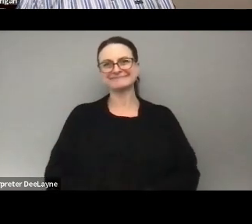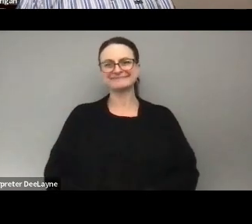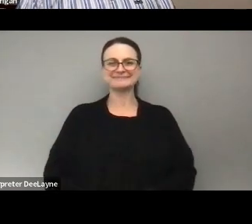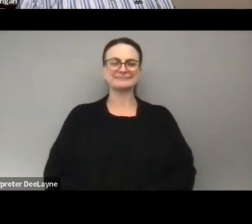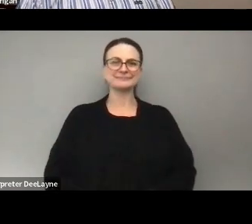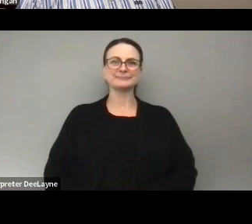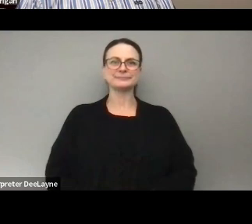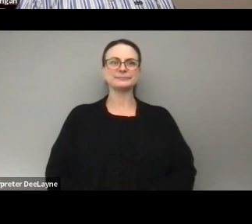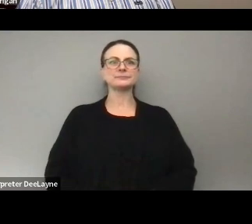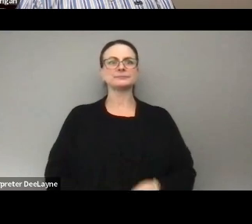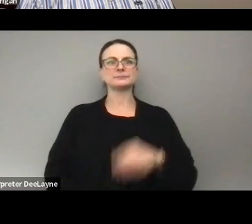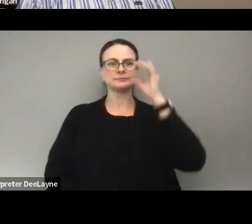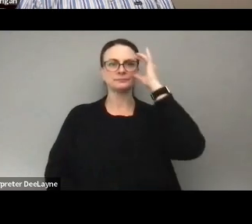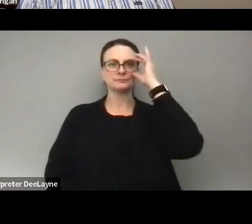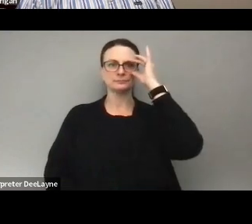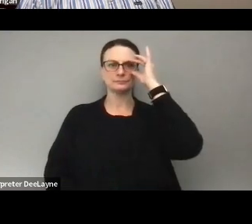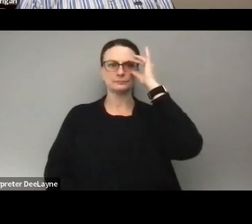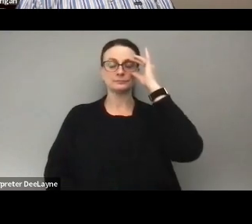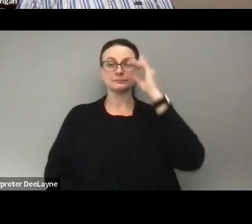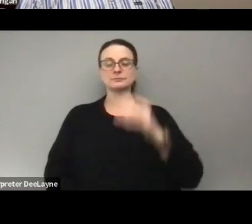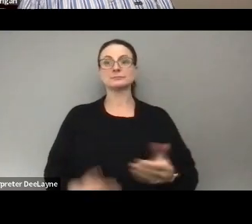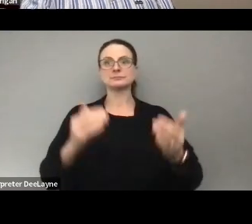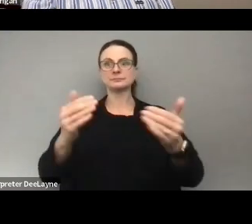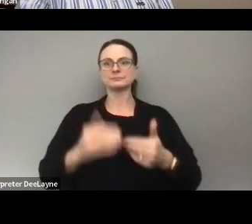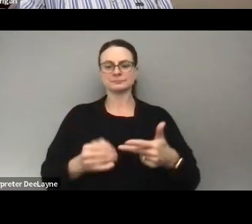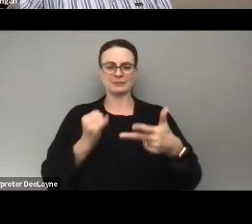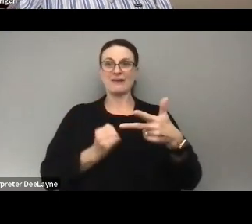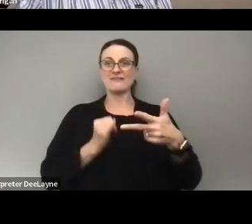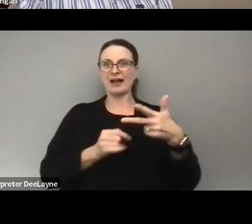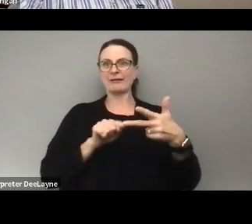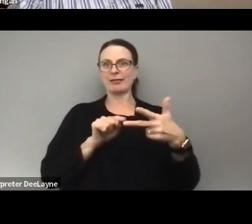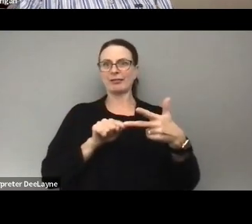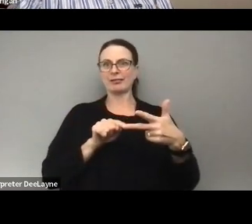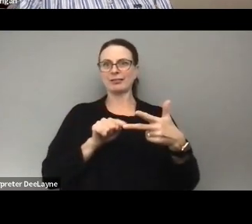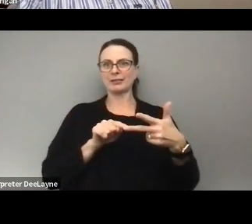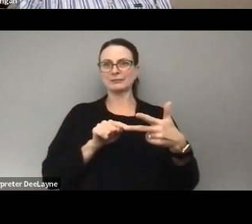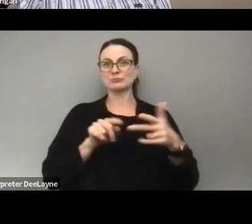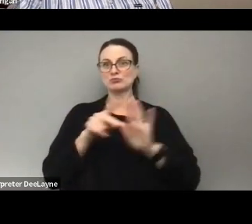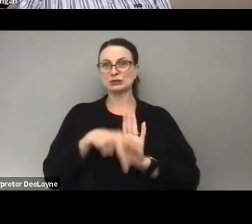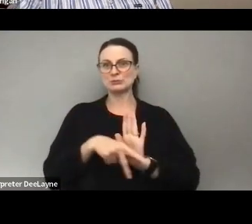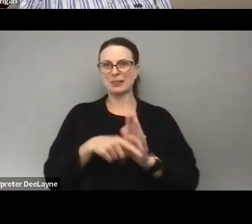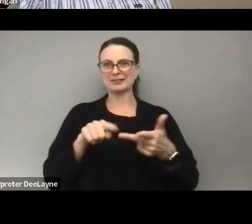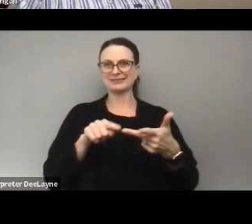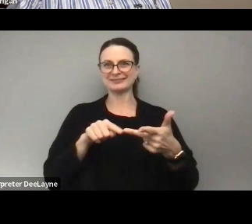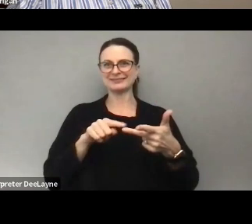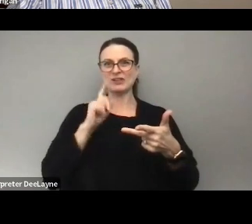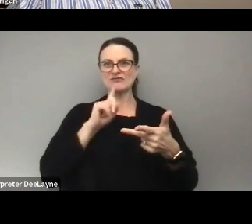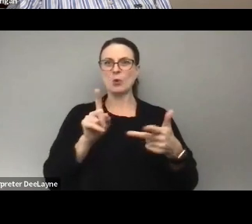So, now, we're gonna move into the final phase or the third principle of universal design for learning.